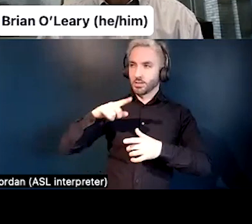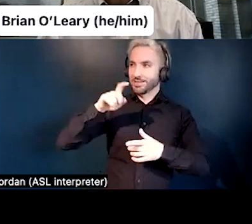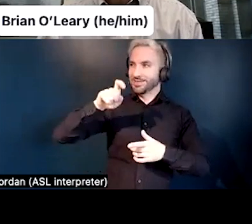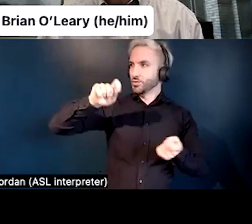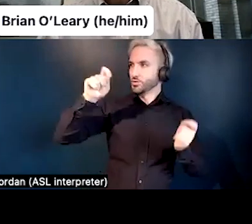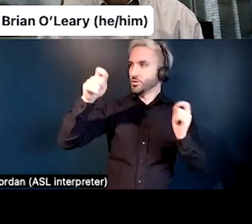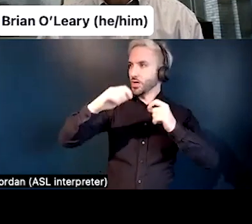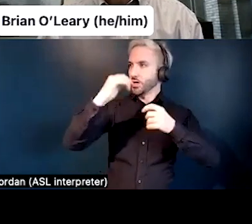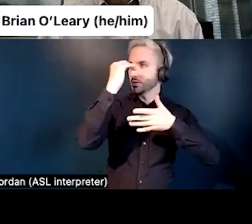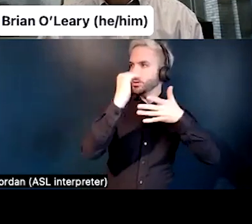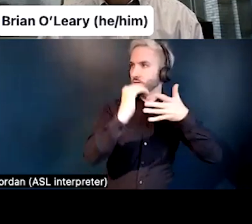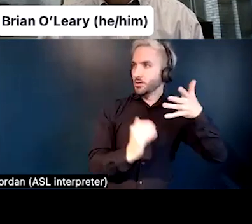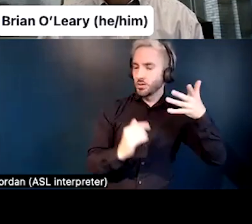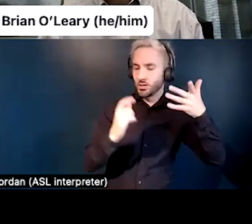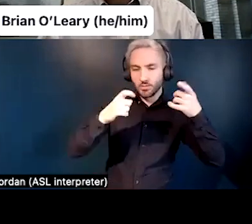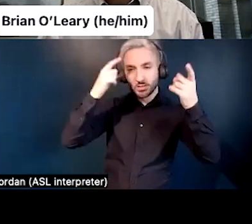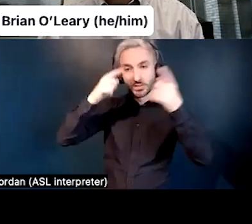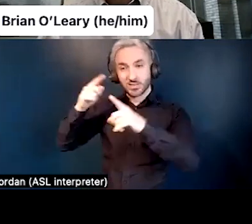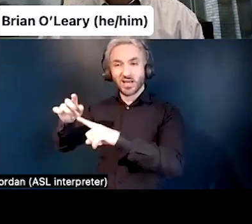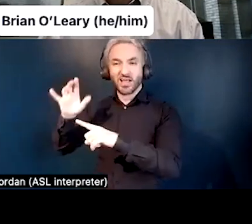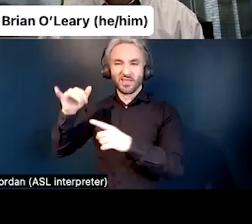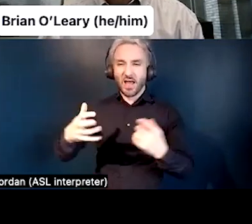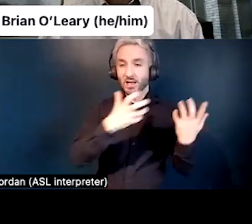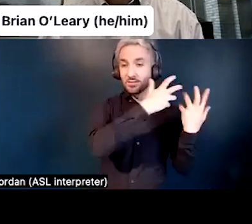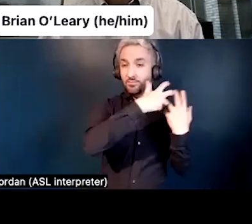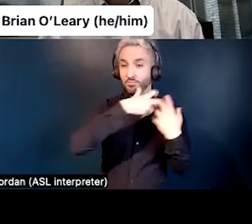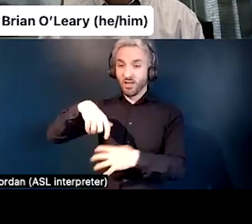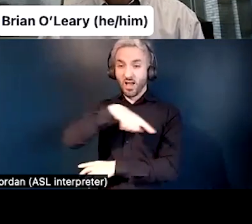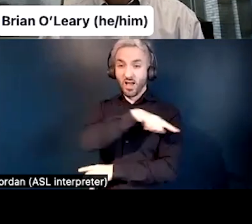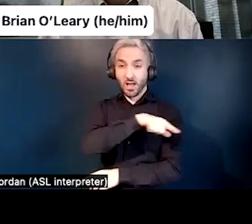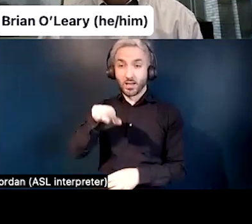That's a supply chain commitment. It's not publishers, it's not printers or distributors or